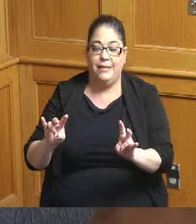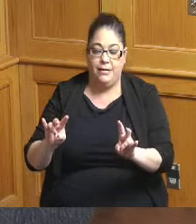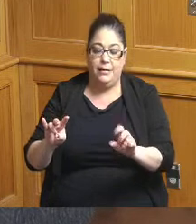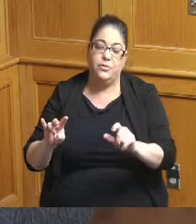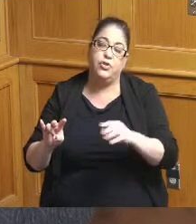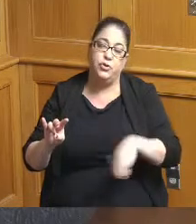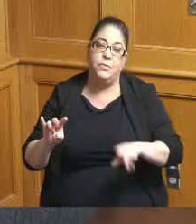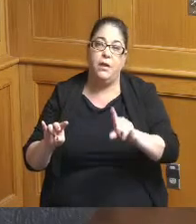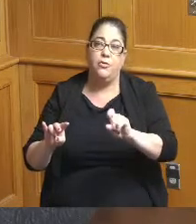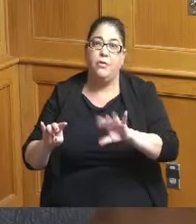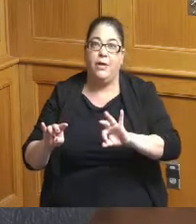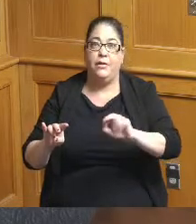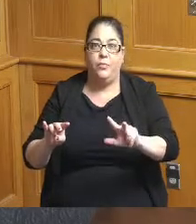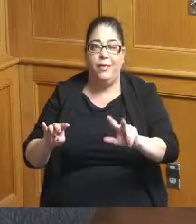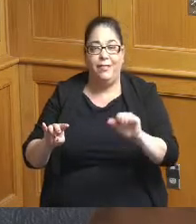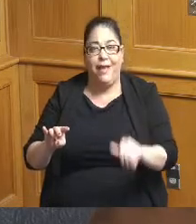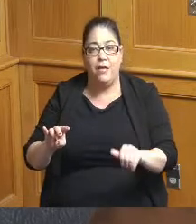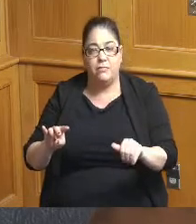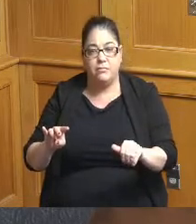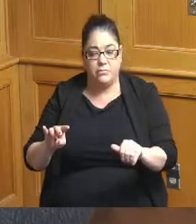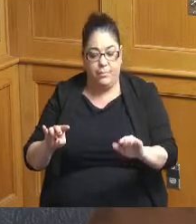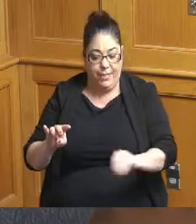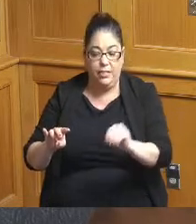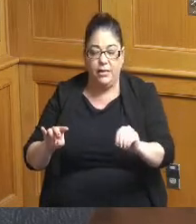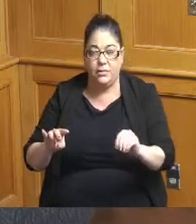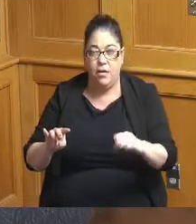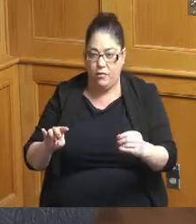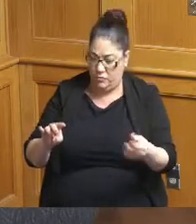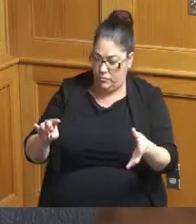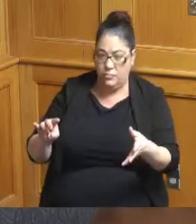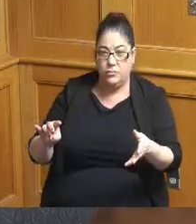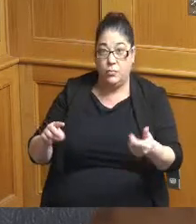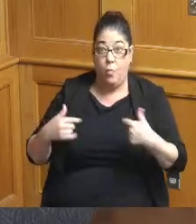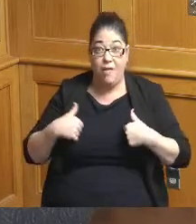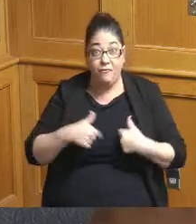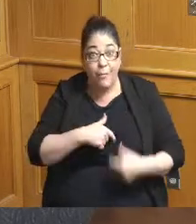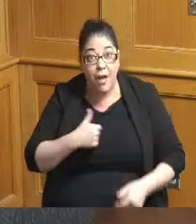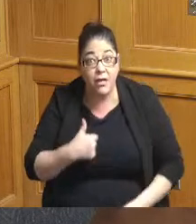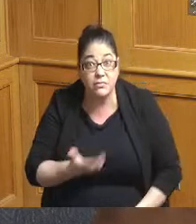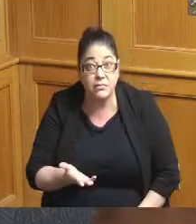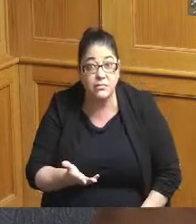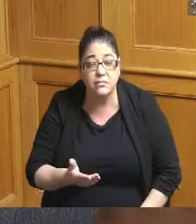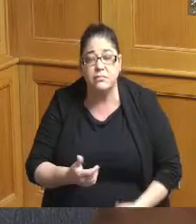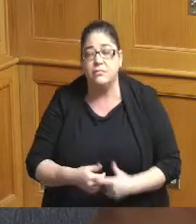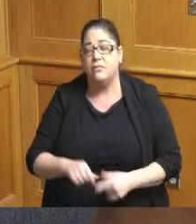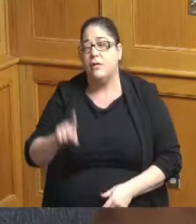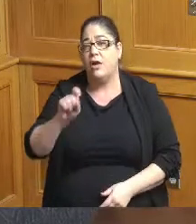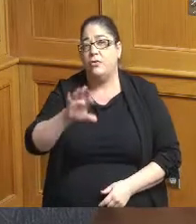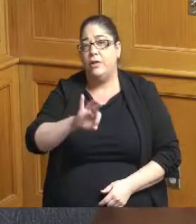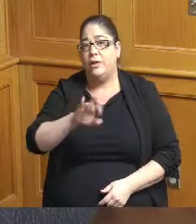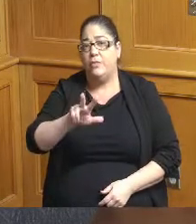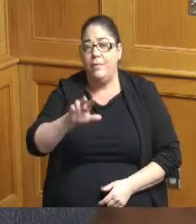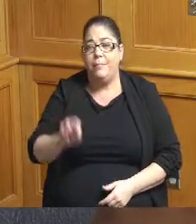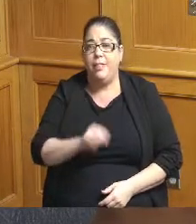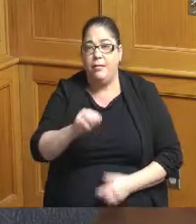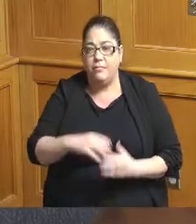that Gap I hope it's not the Gap coming over here but we have 193 million dollars and as President